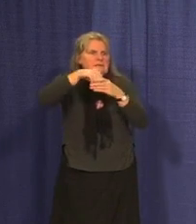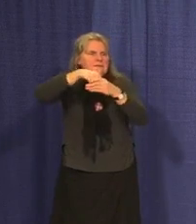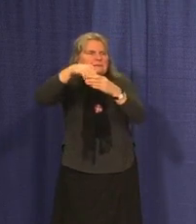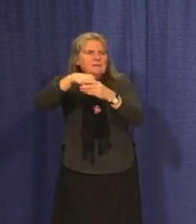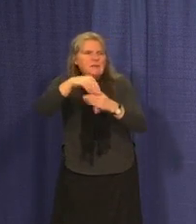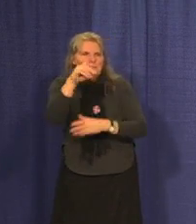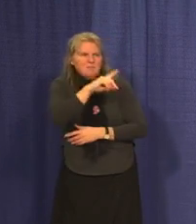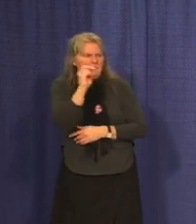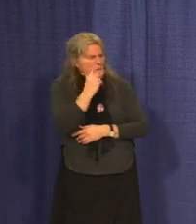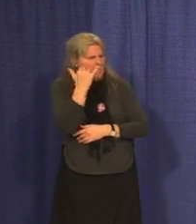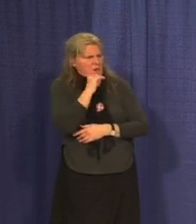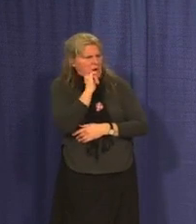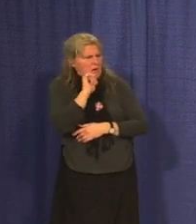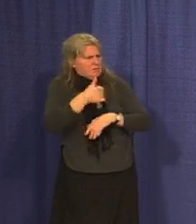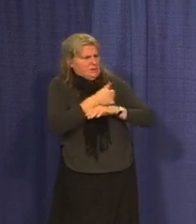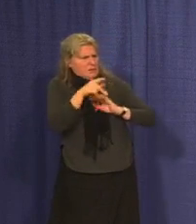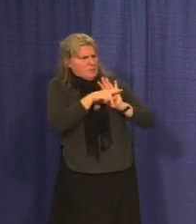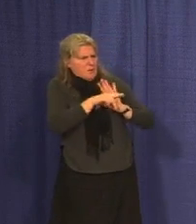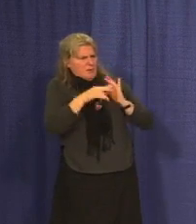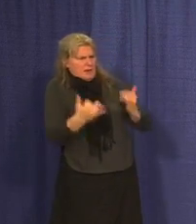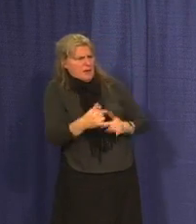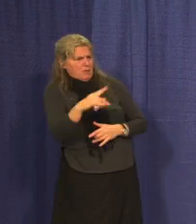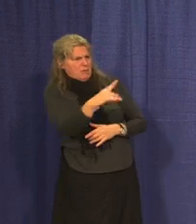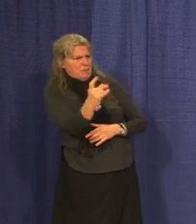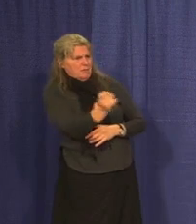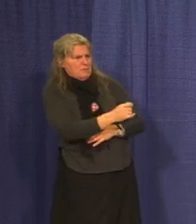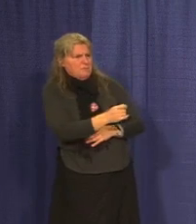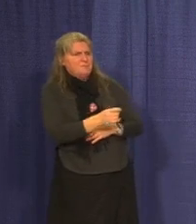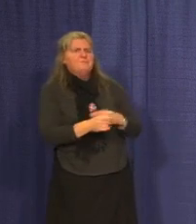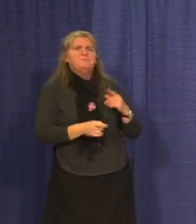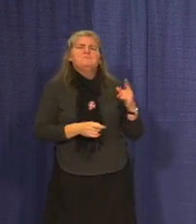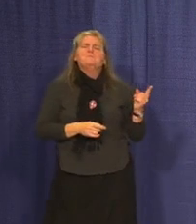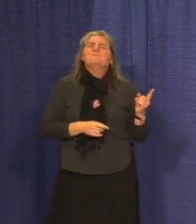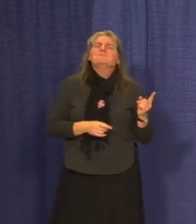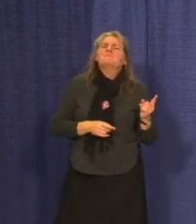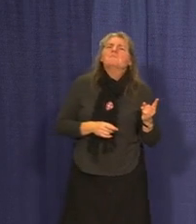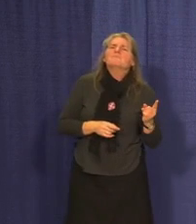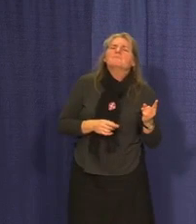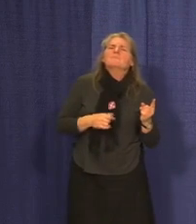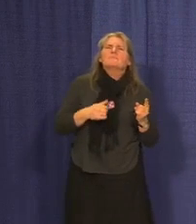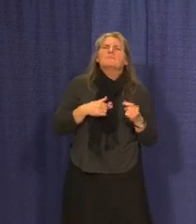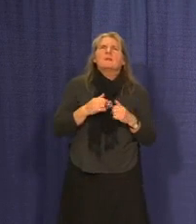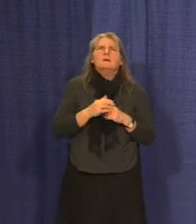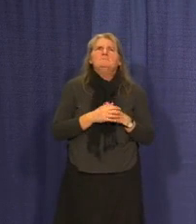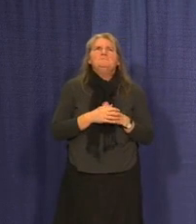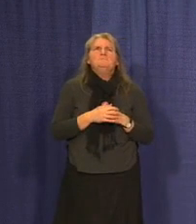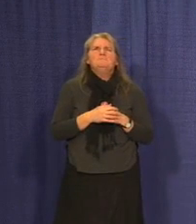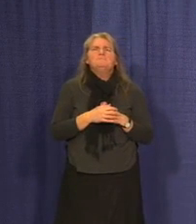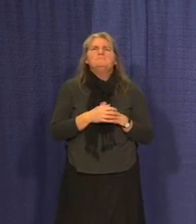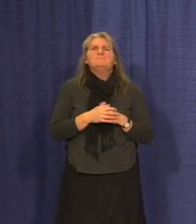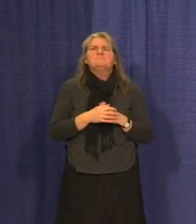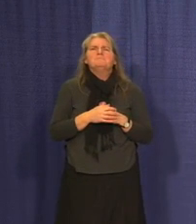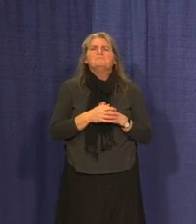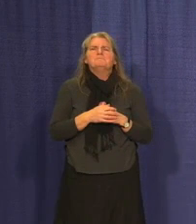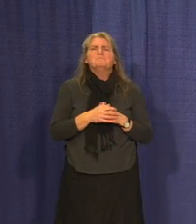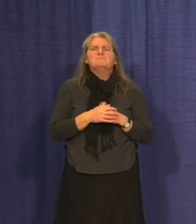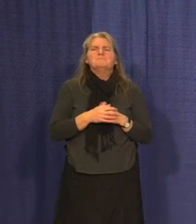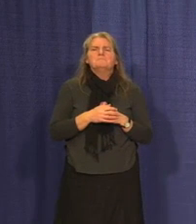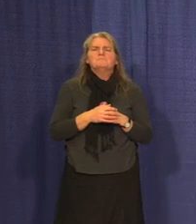often? Thank you for that question.